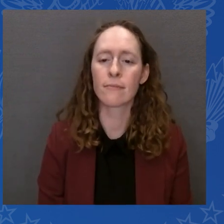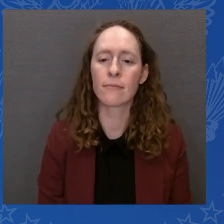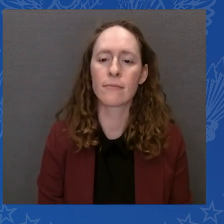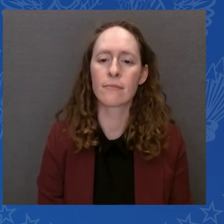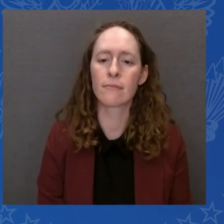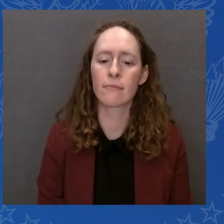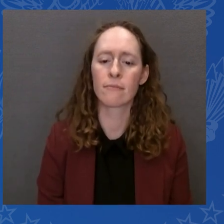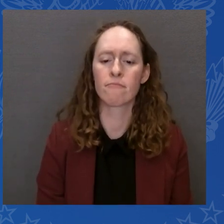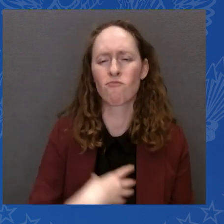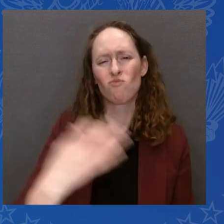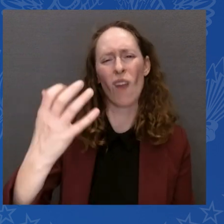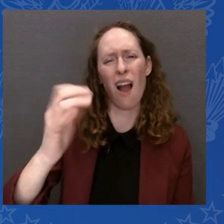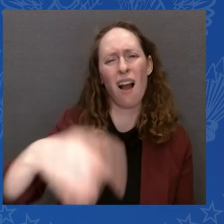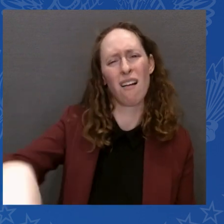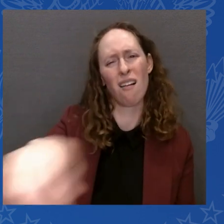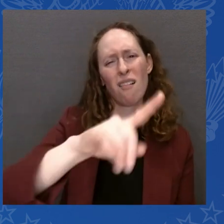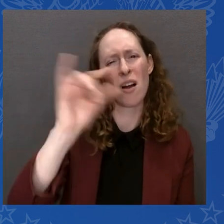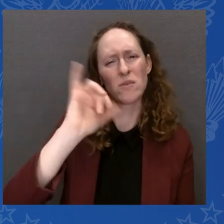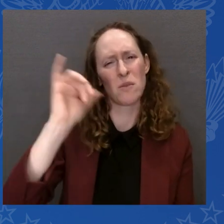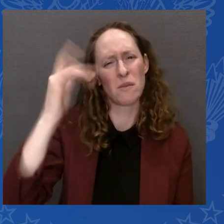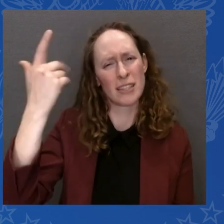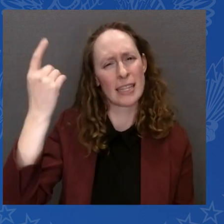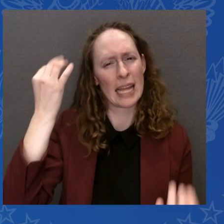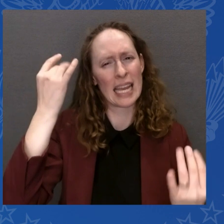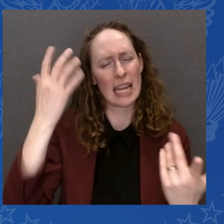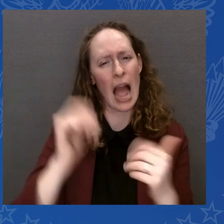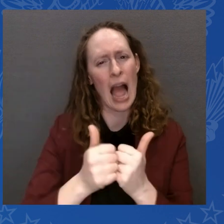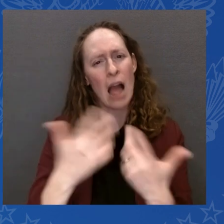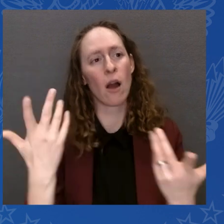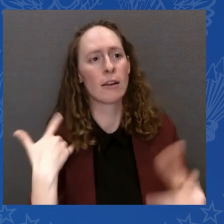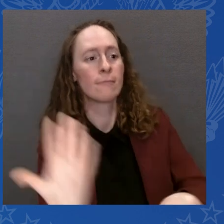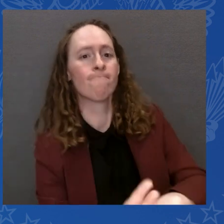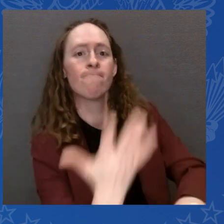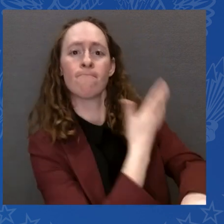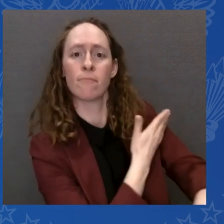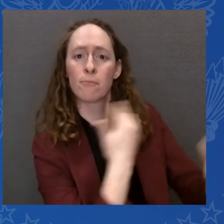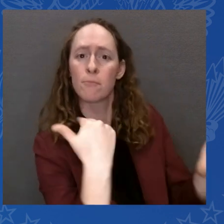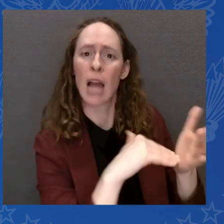there's got to be significant changes being made. And the federal government is going to be here to help get that done.